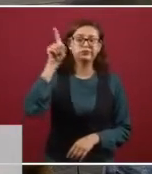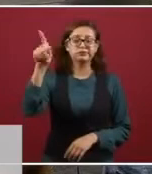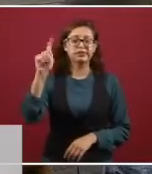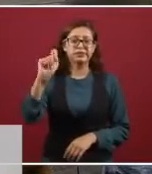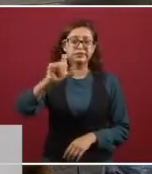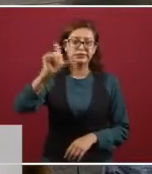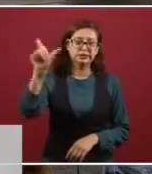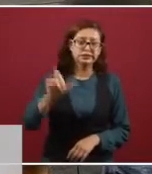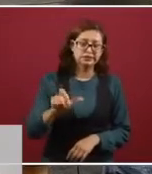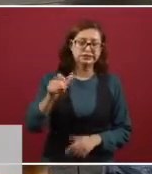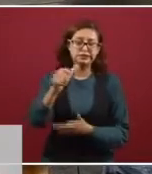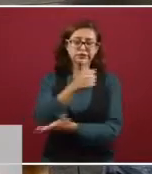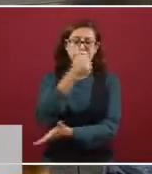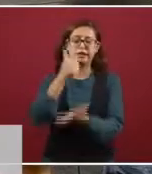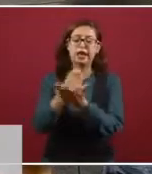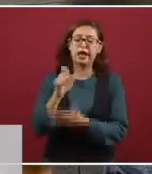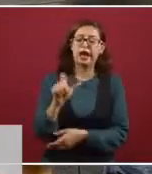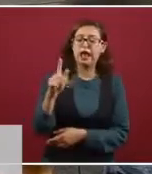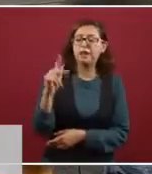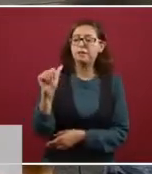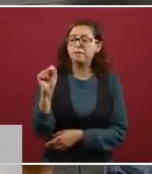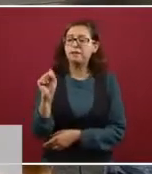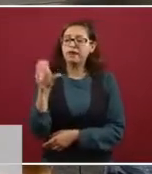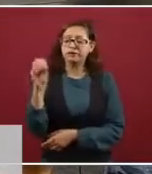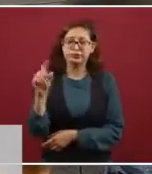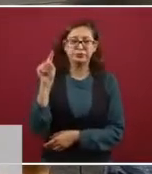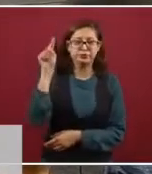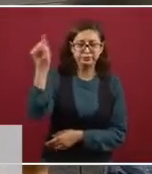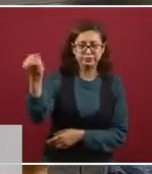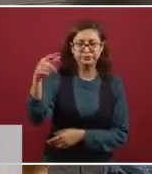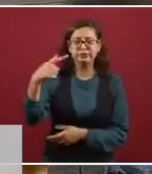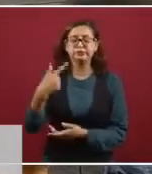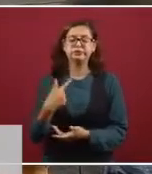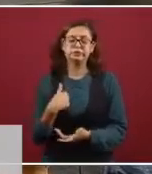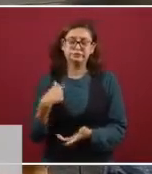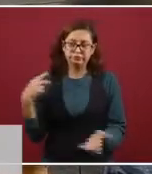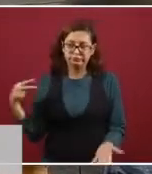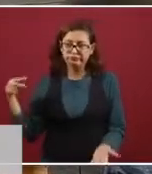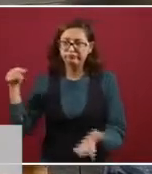from the United States or any country as happened with the so-called Fast and Furious operation